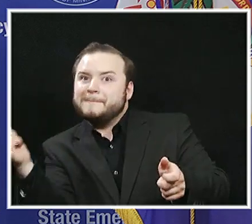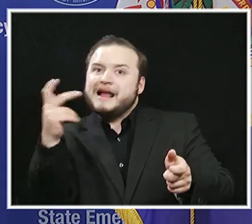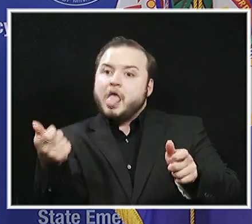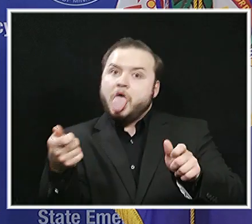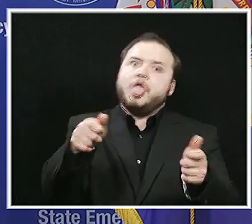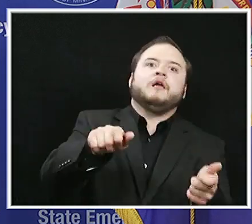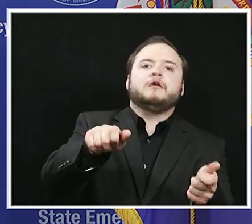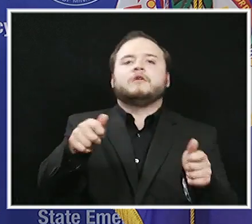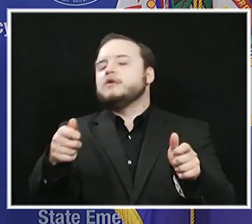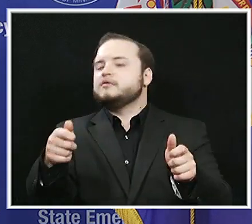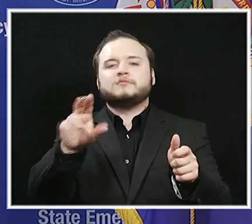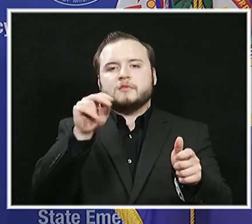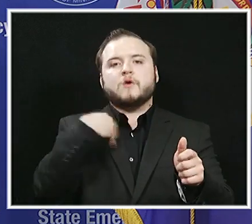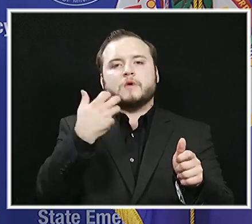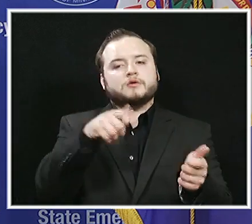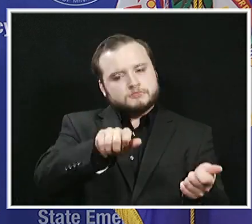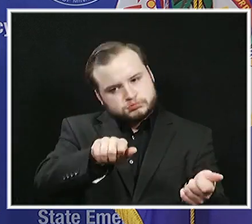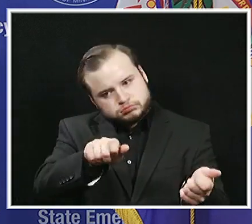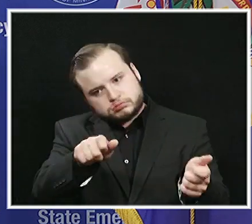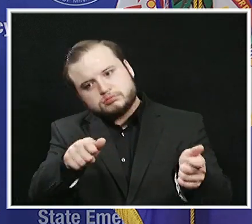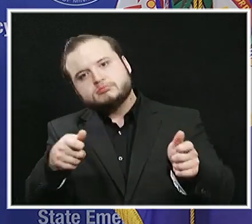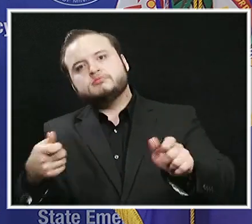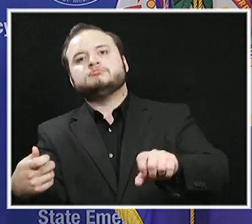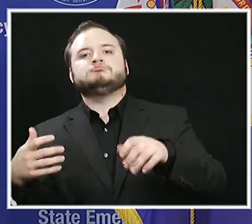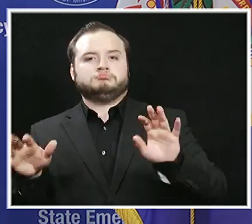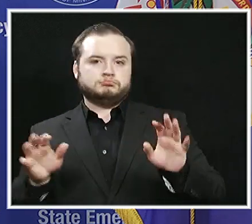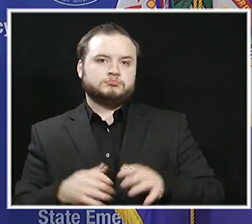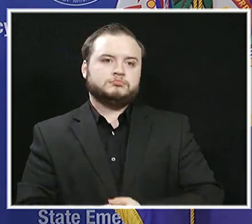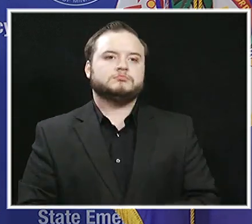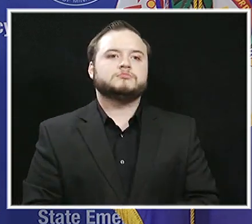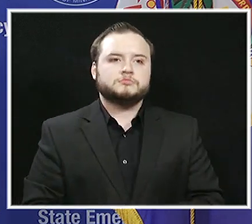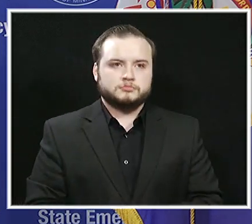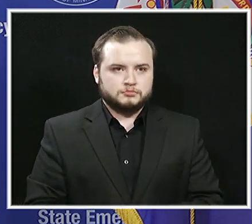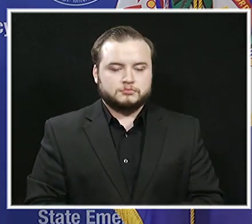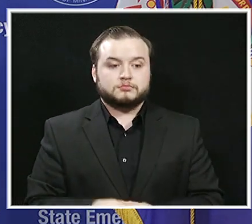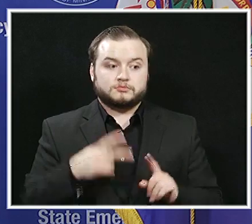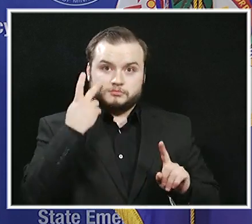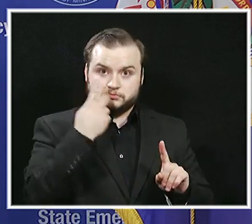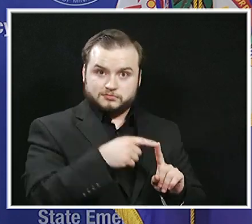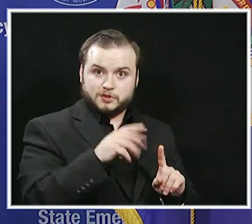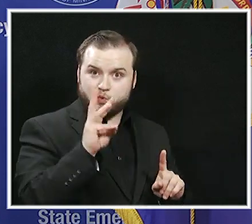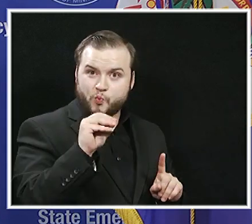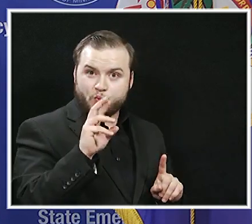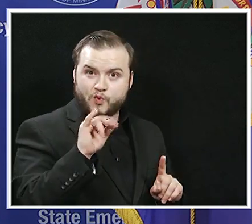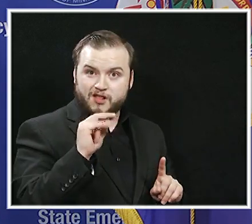But it's not ready. The critique is how much more can you turn the dial, I think the